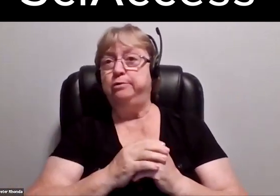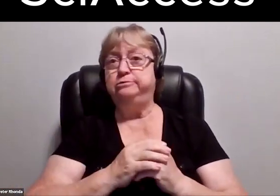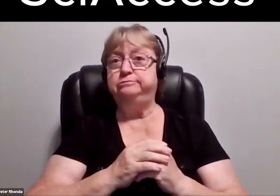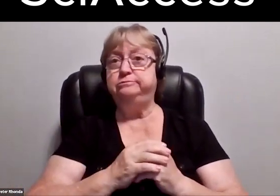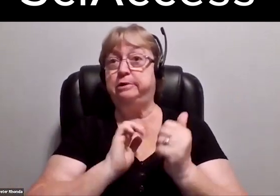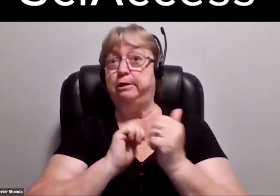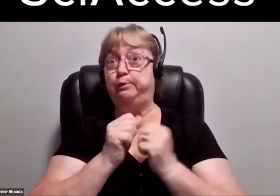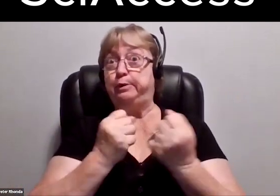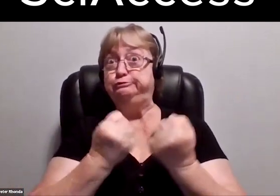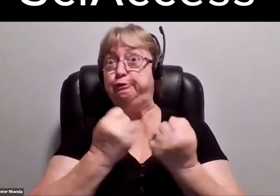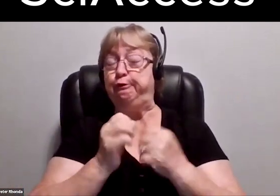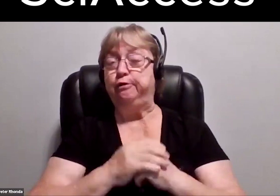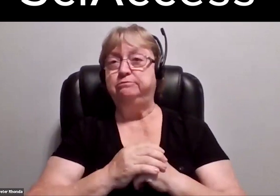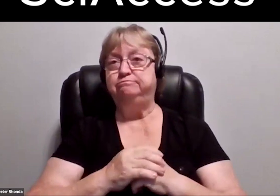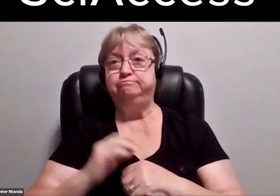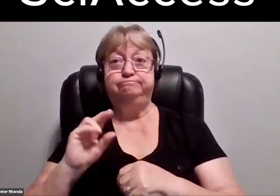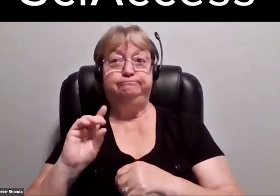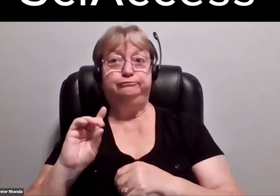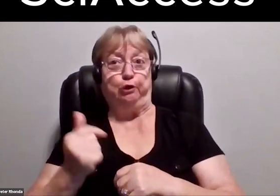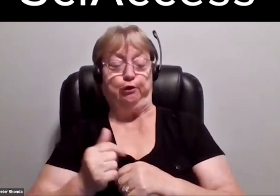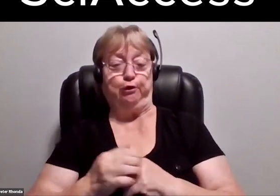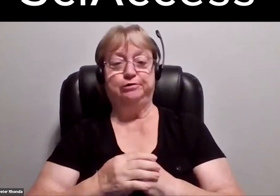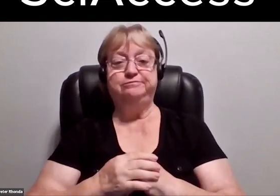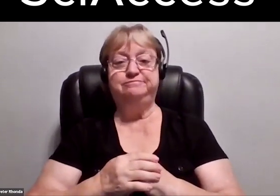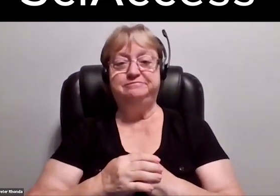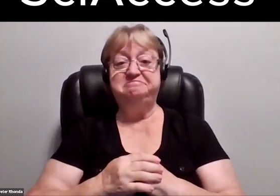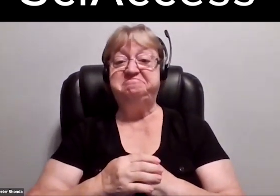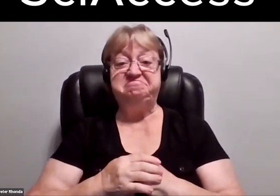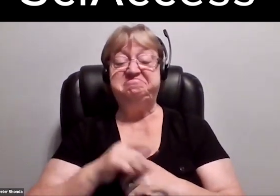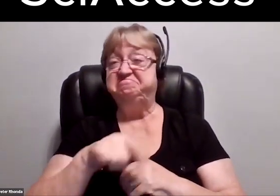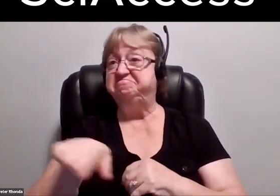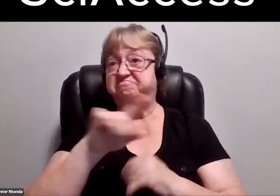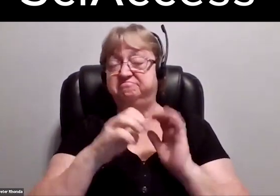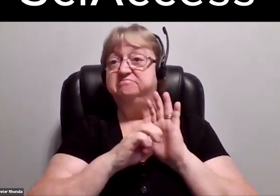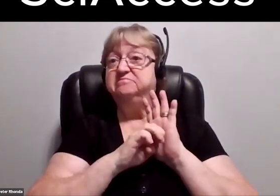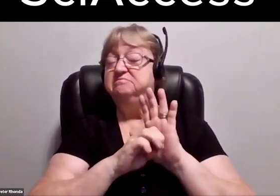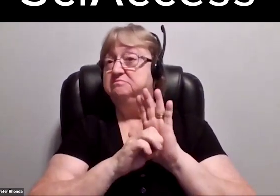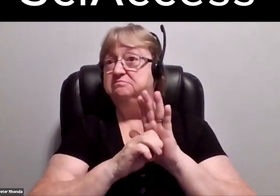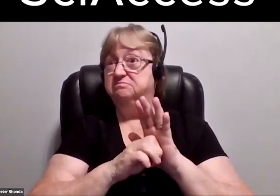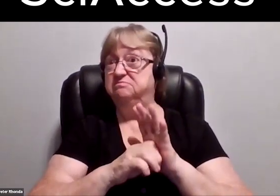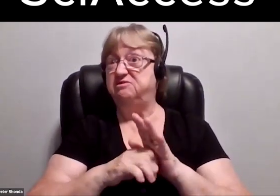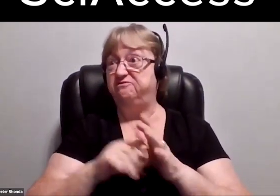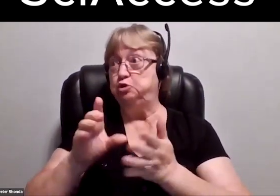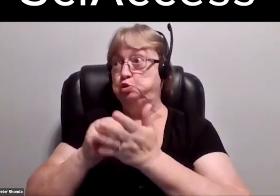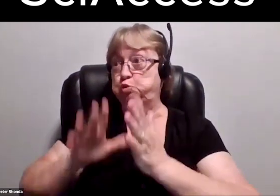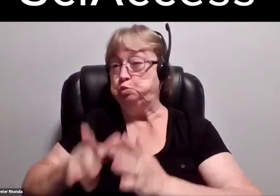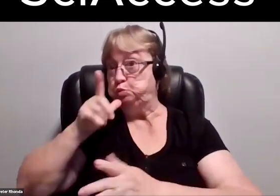These are all examples of 3D-printed models that students have printed at our camp.